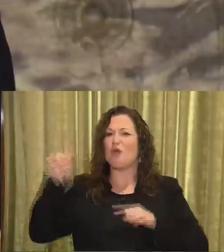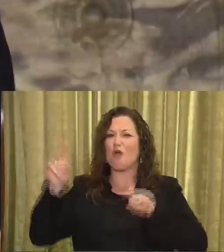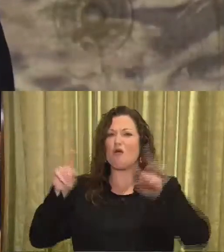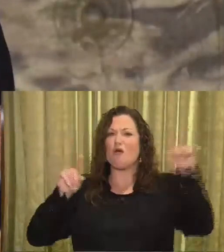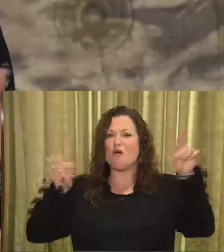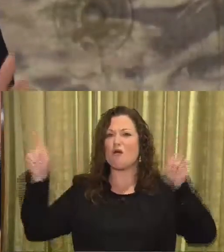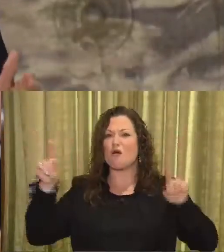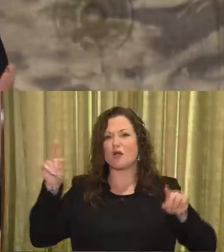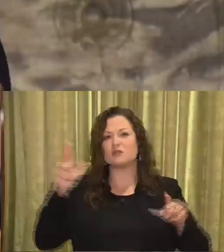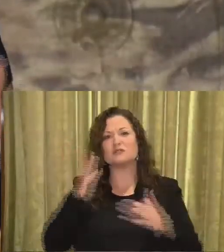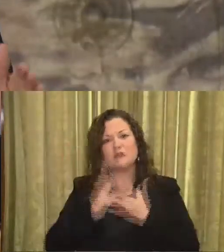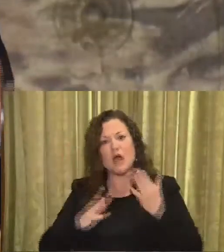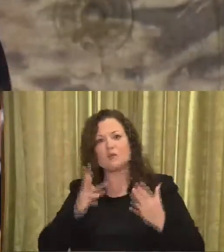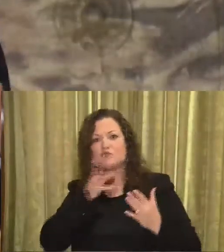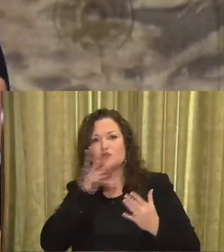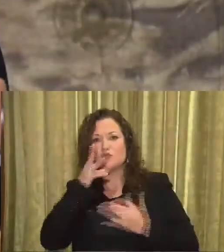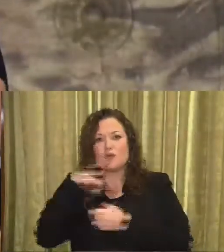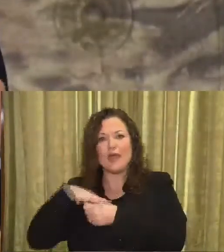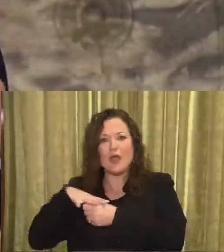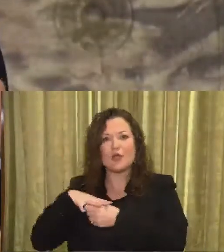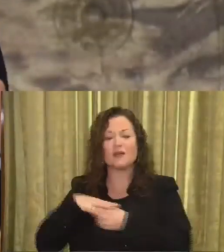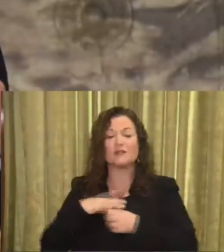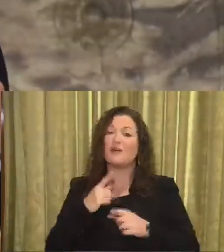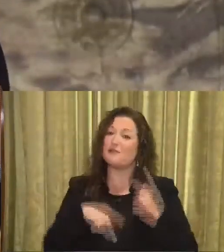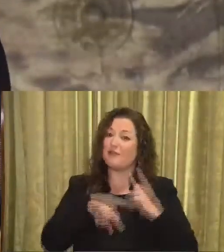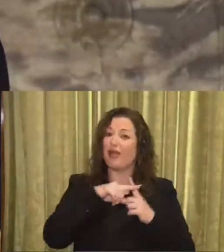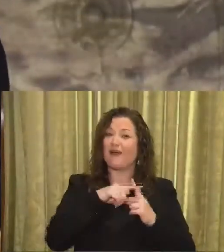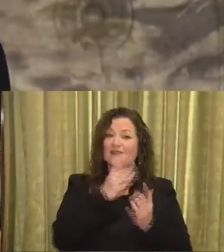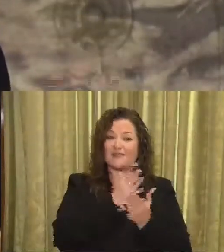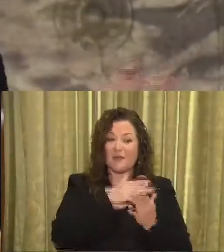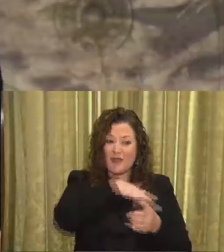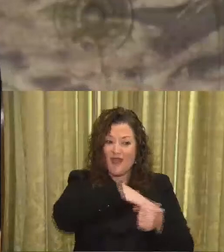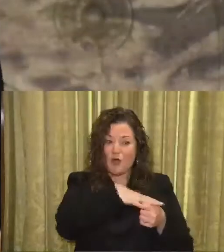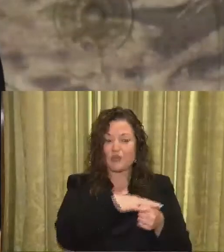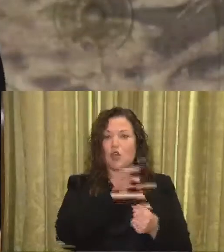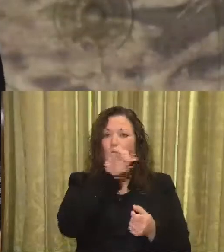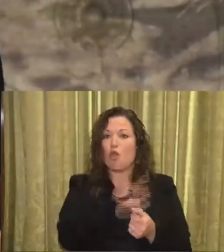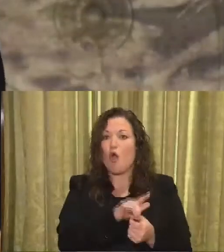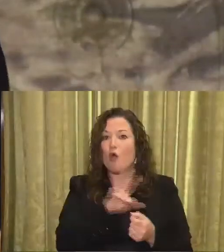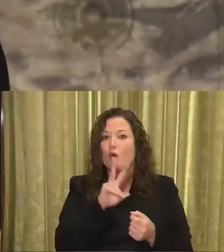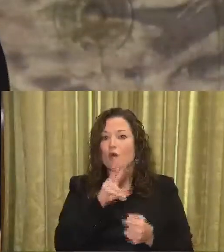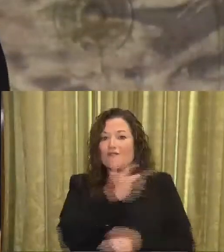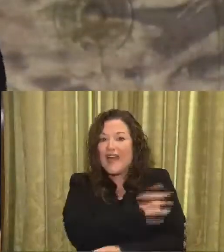but also some of the areas that have low vaccination rates. I hope to go down to Texarkana